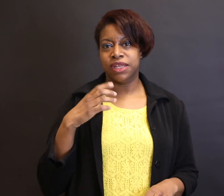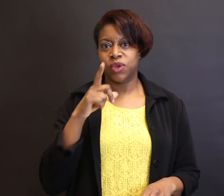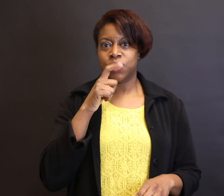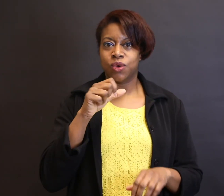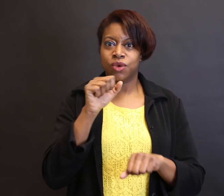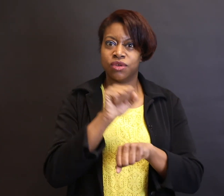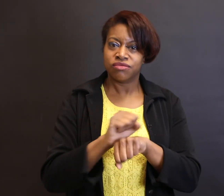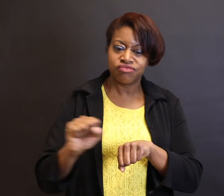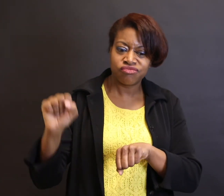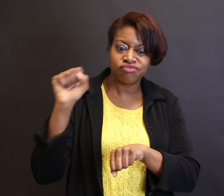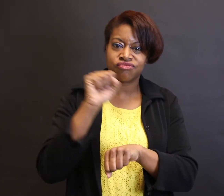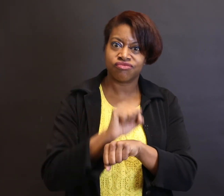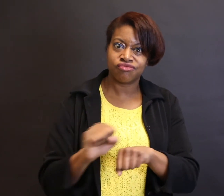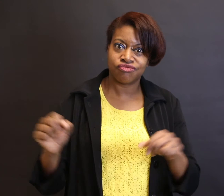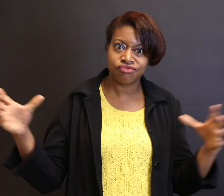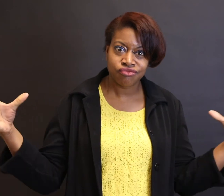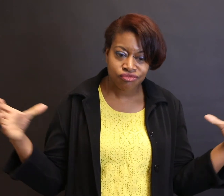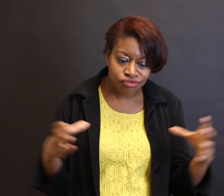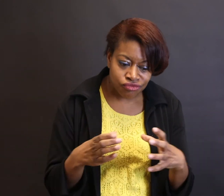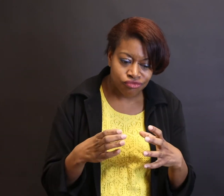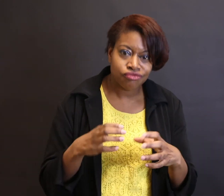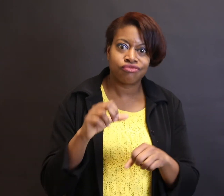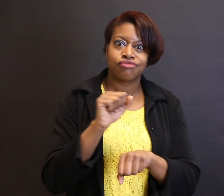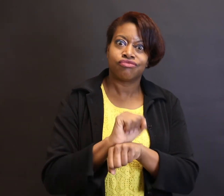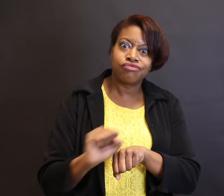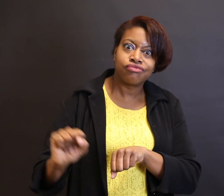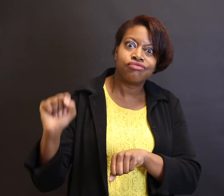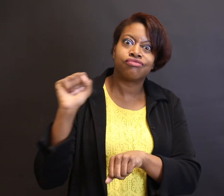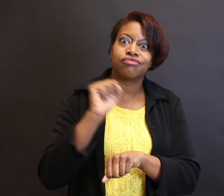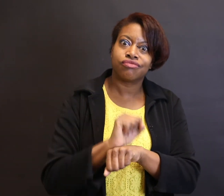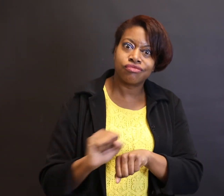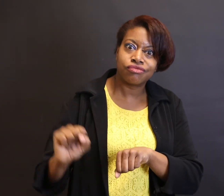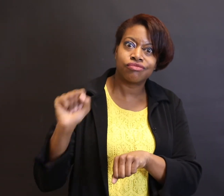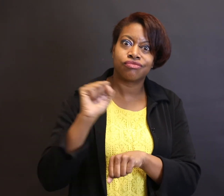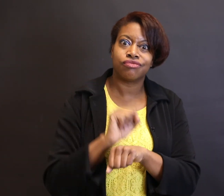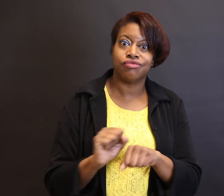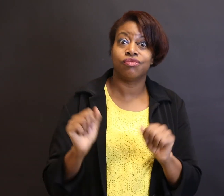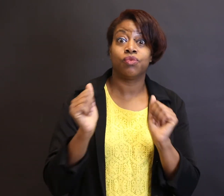who have worked carefully together along with